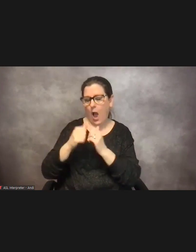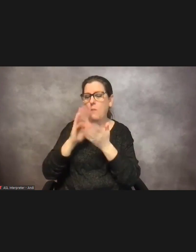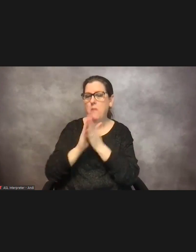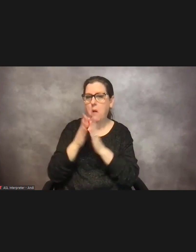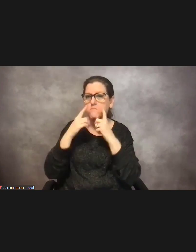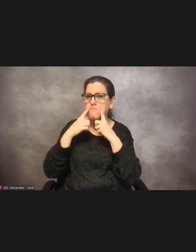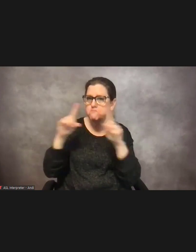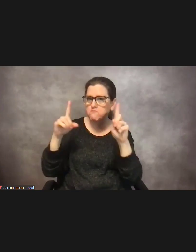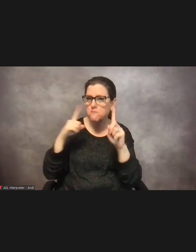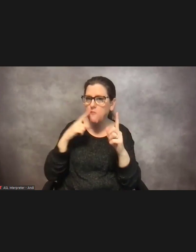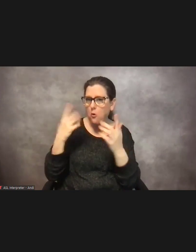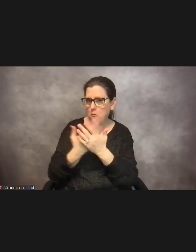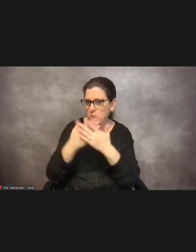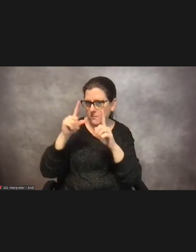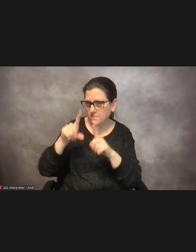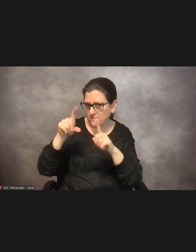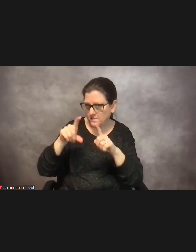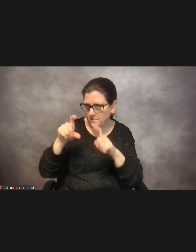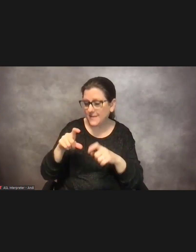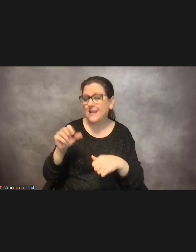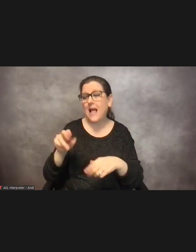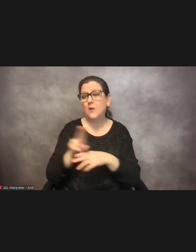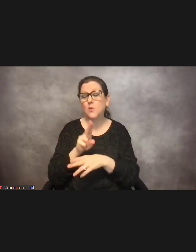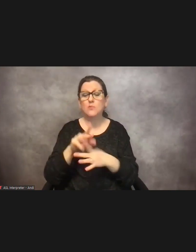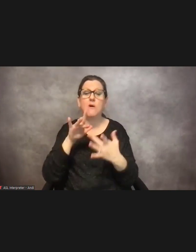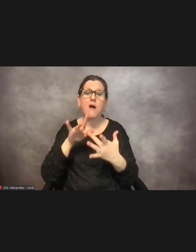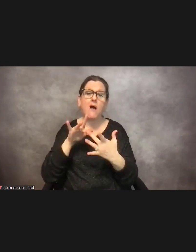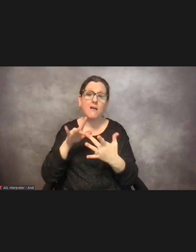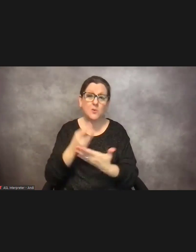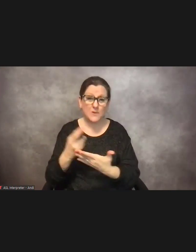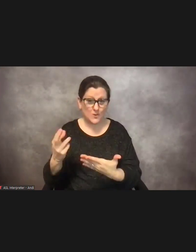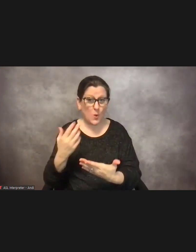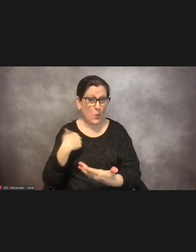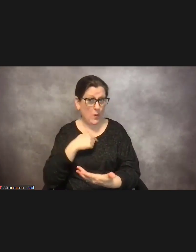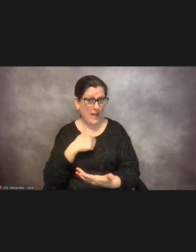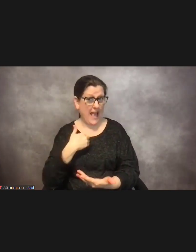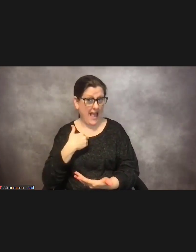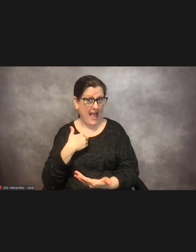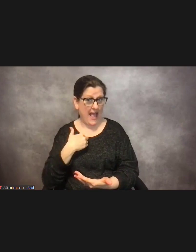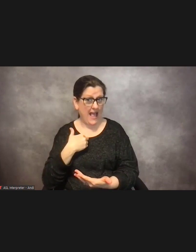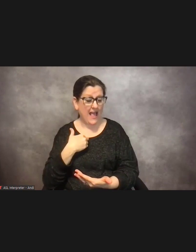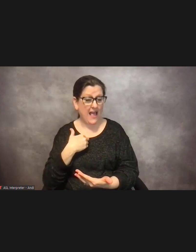with purchasing hearing screening equipment. You'll need another way to learn how to screen and, as we point